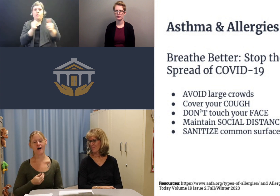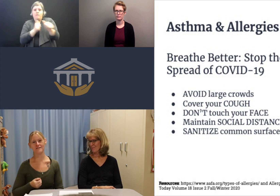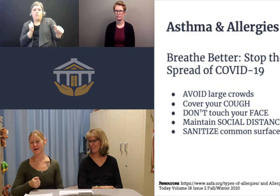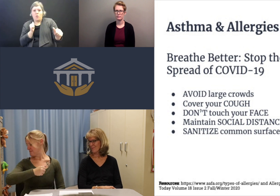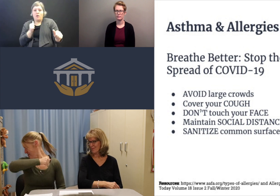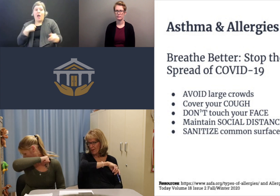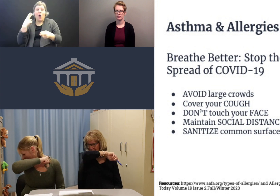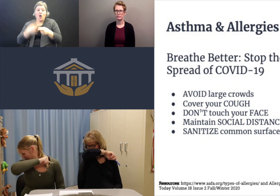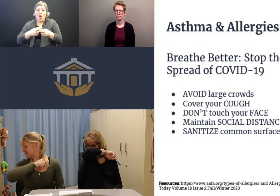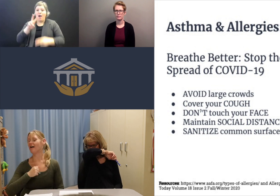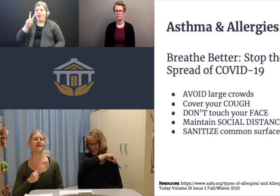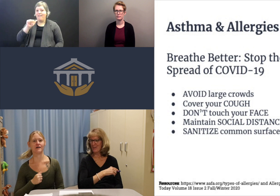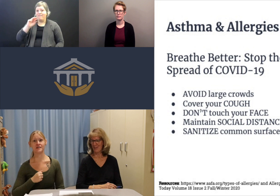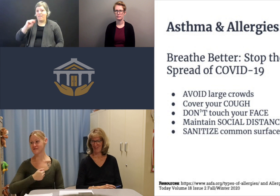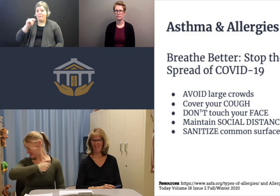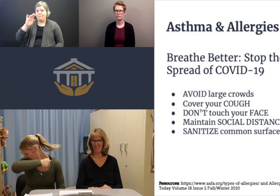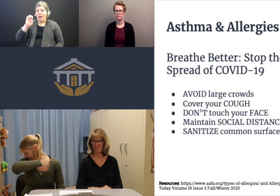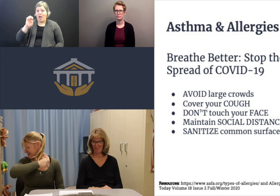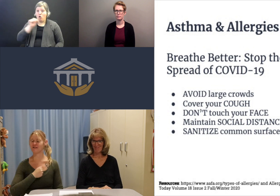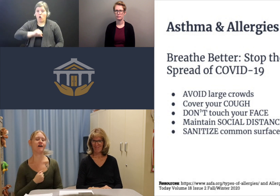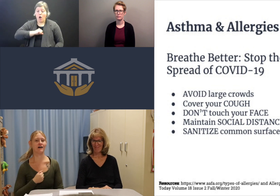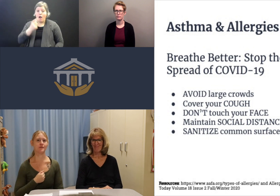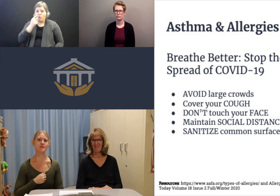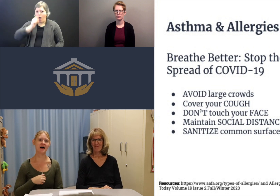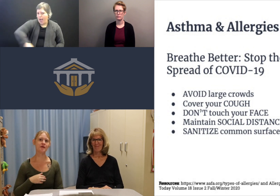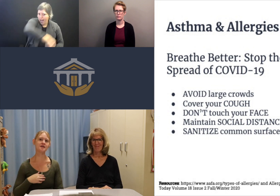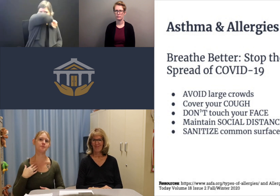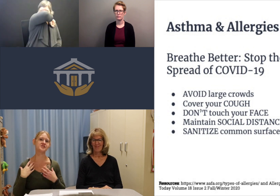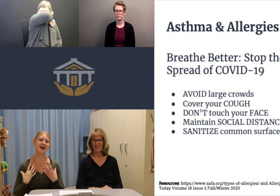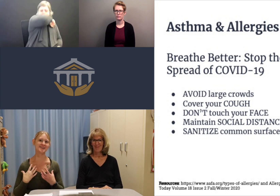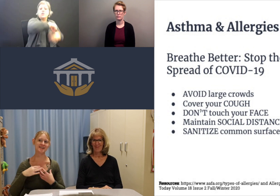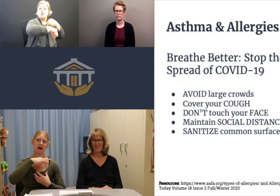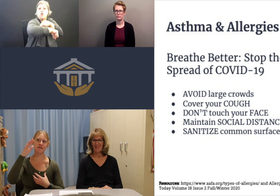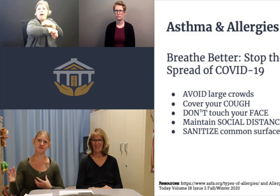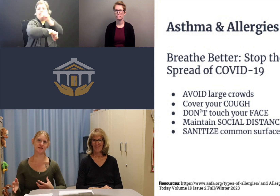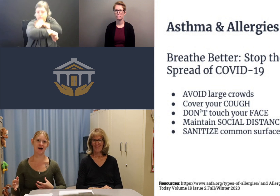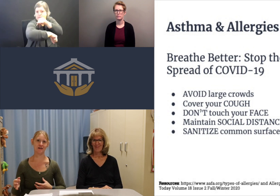cough. You cough in your arm. You sneeze in your arm, that way you're protecting others around,